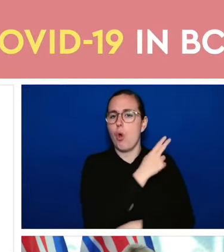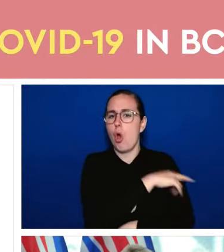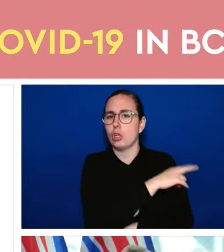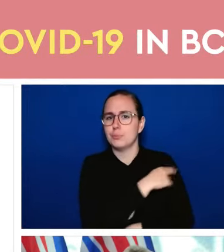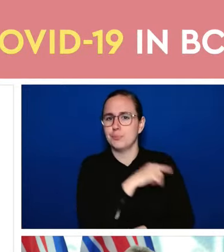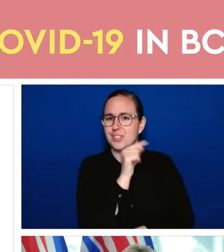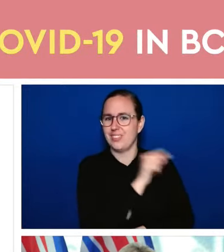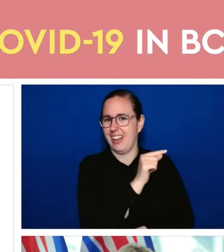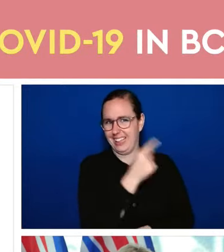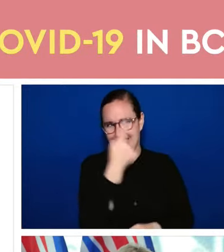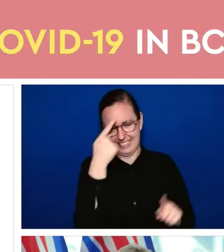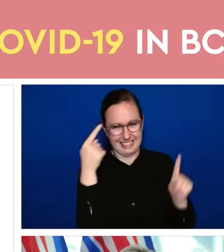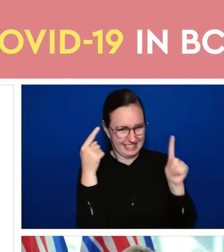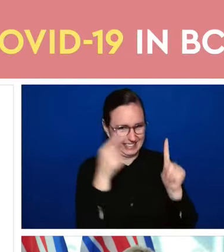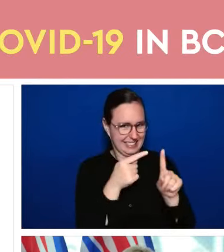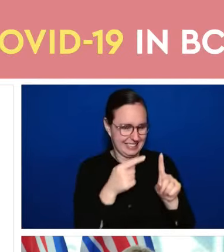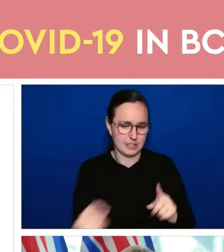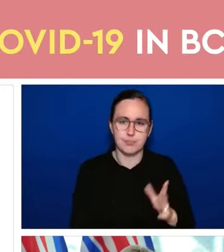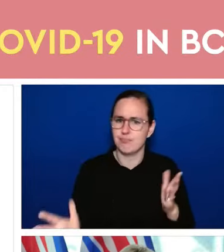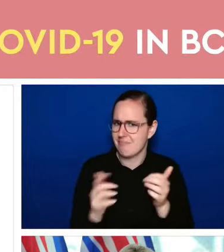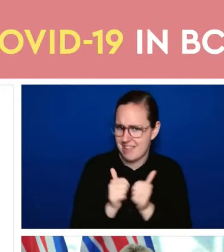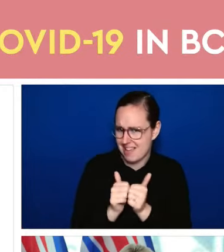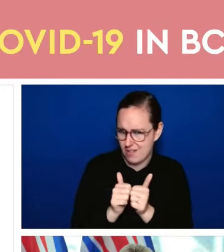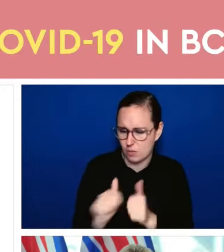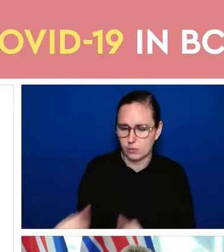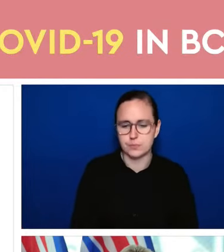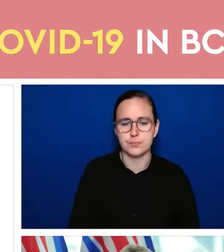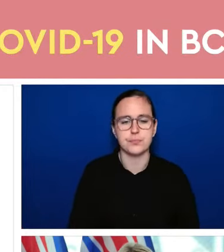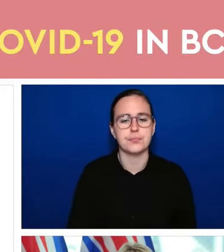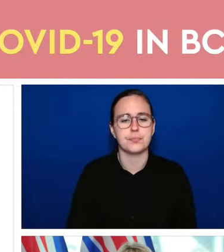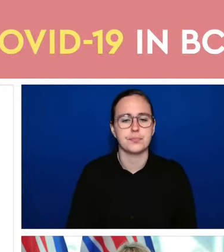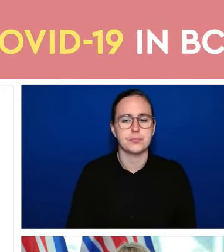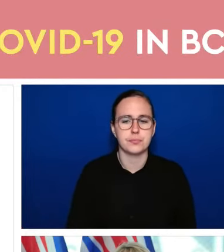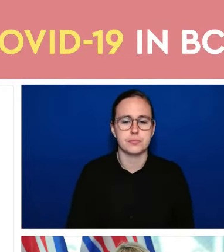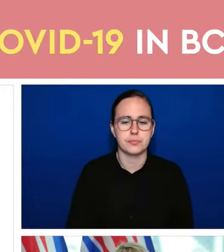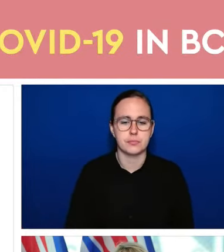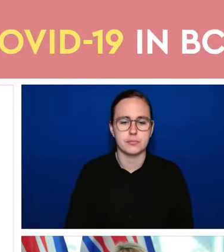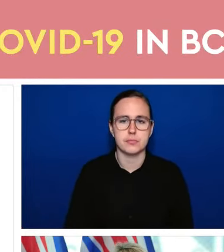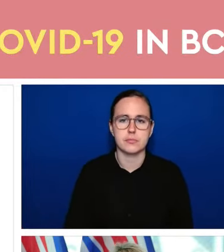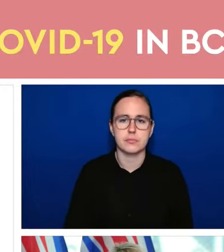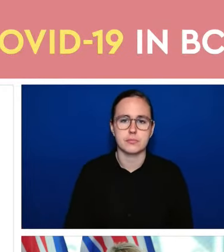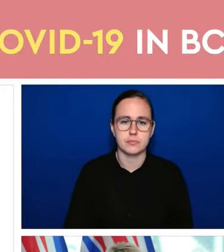prevalence study that was published at. At last week and